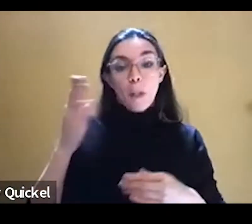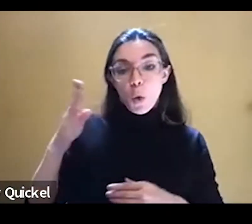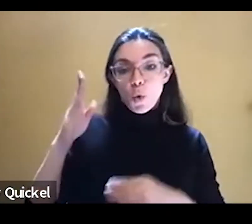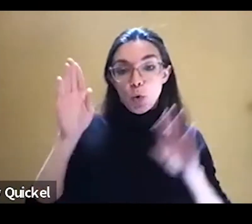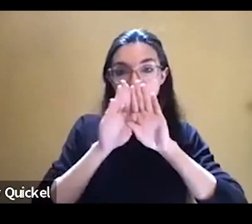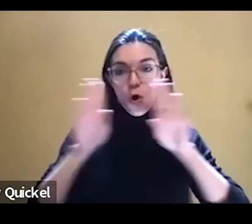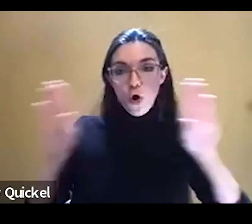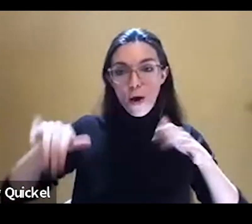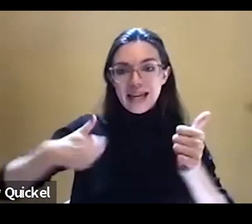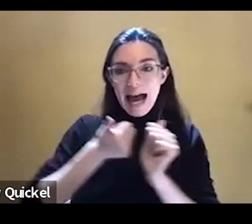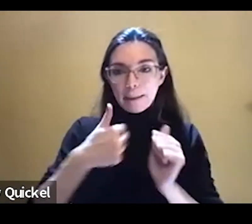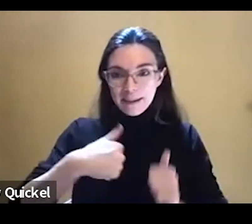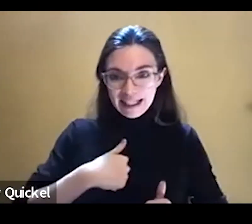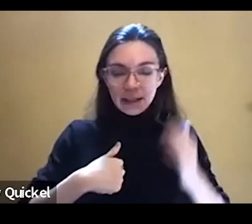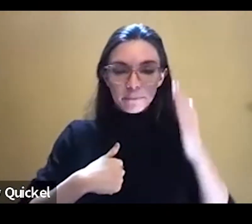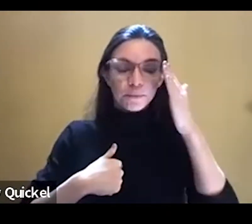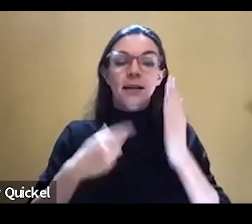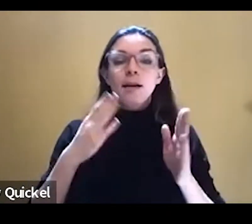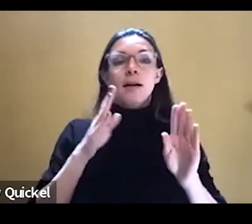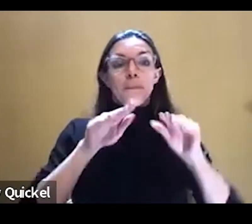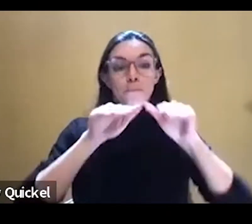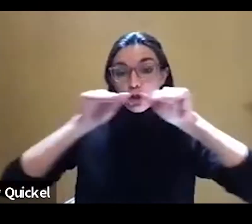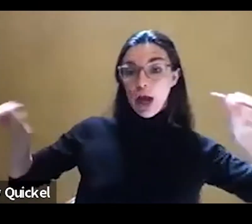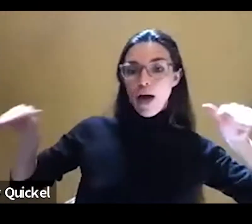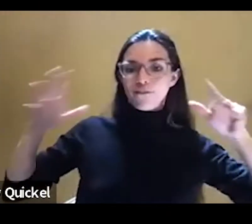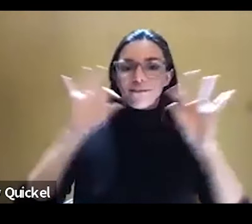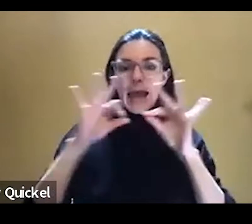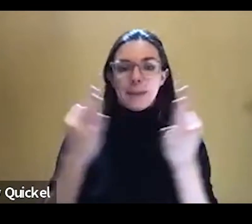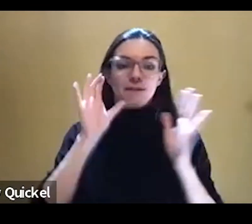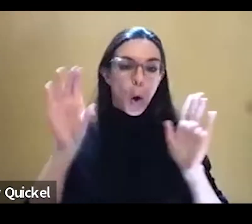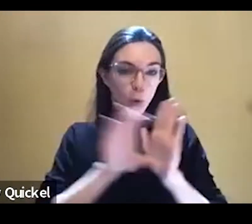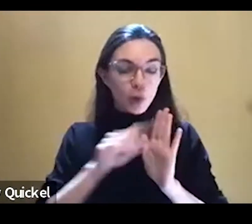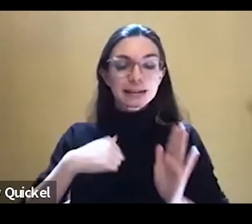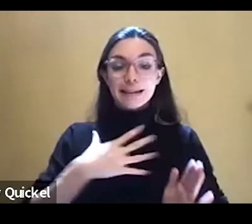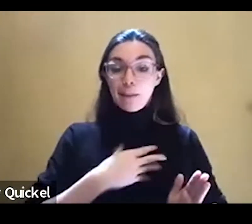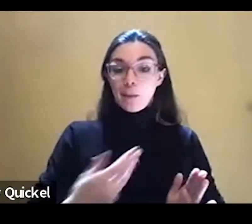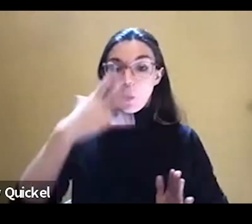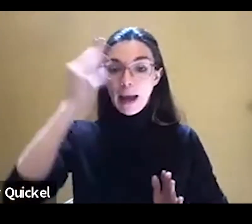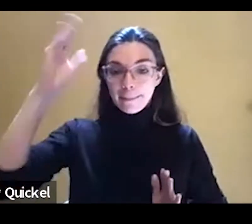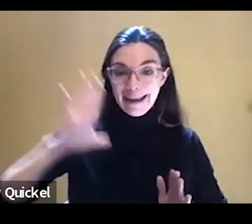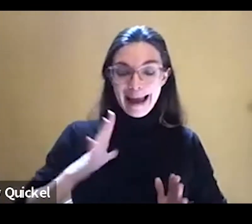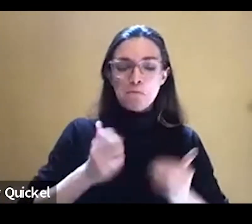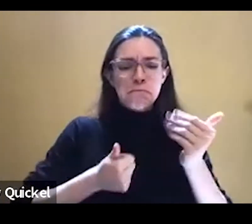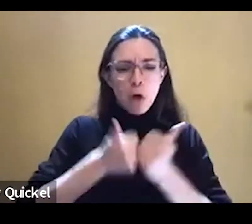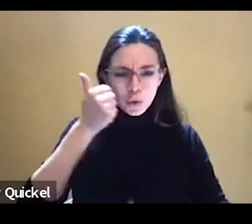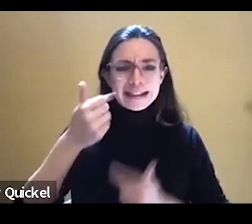blue wall behind me, book shelf with family photos on it, and a window. I'm a white male with mostly gray hair and wearing brown